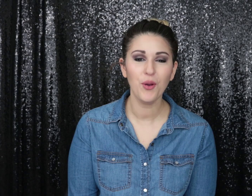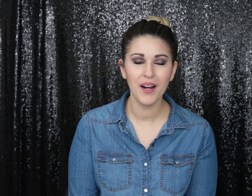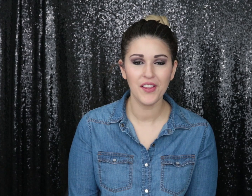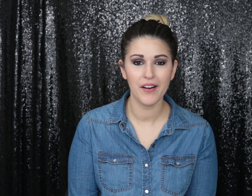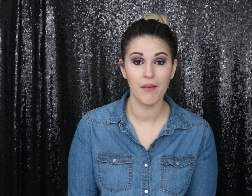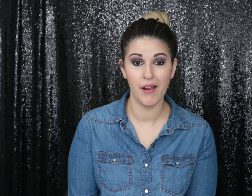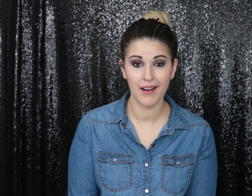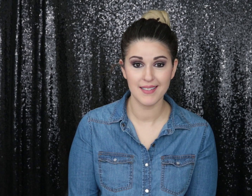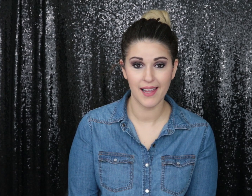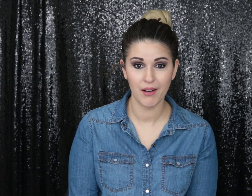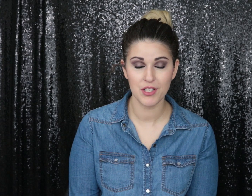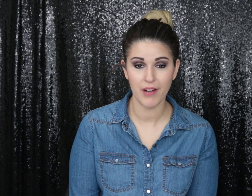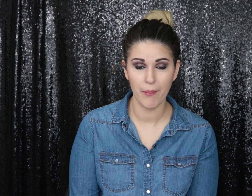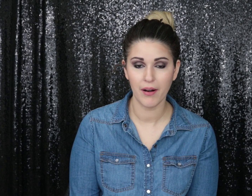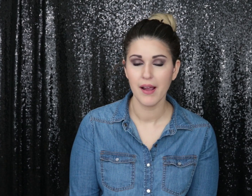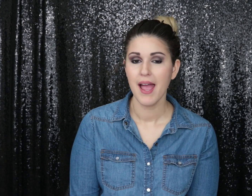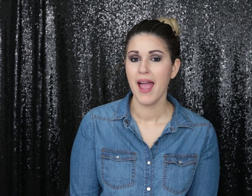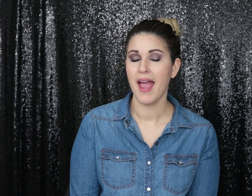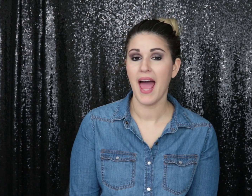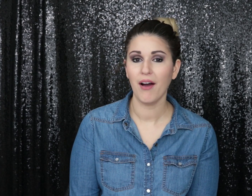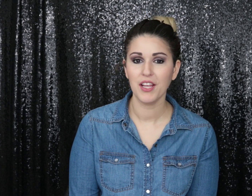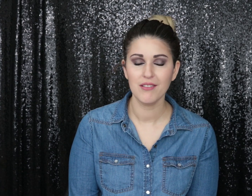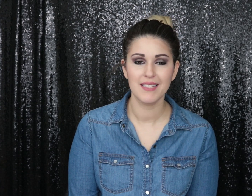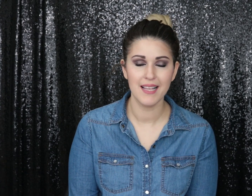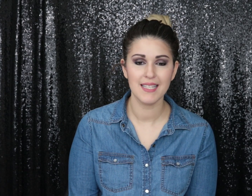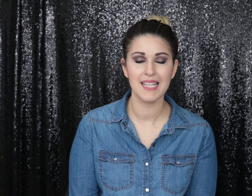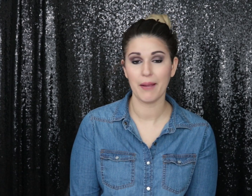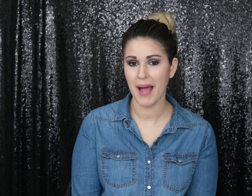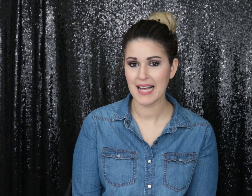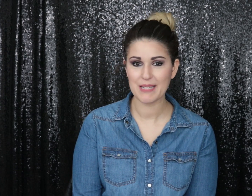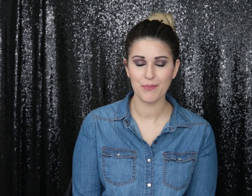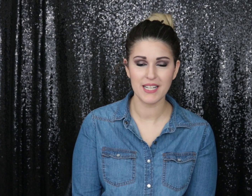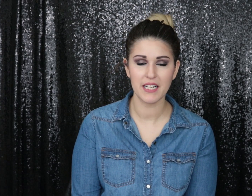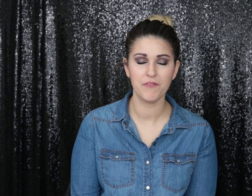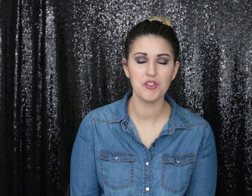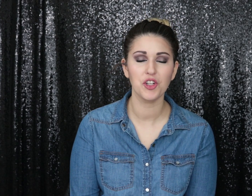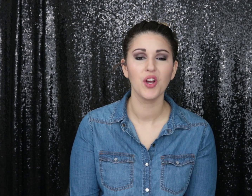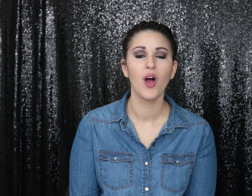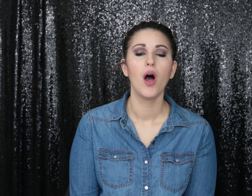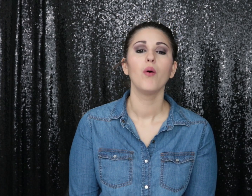Do you want to learn American sign language, grammar and how do you tend to, it's like past president feature. Well,